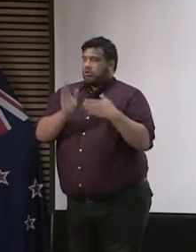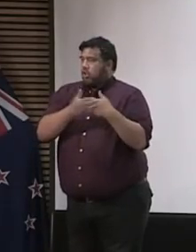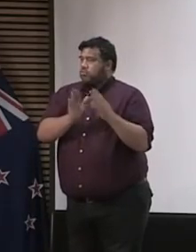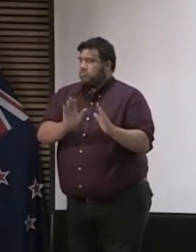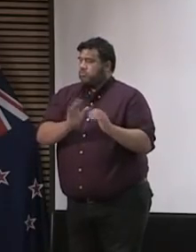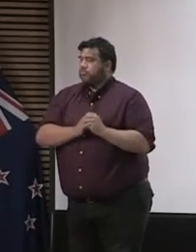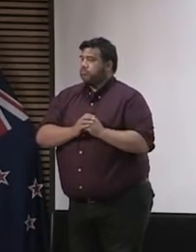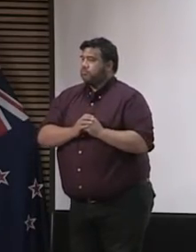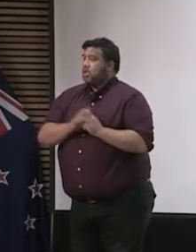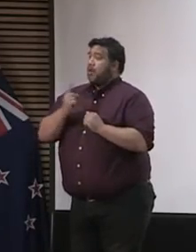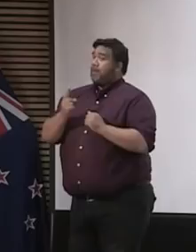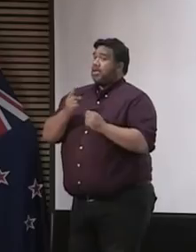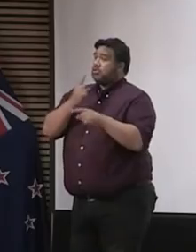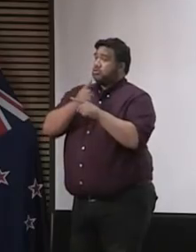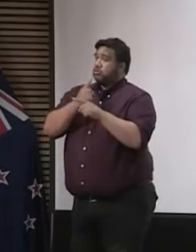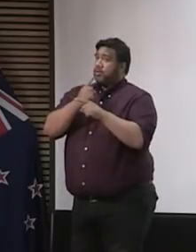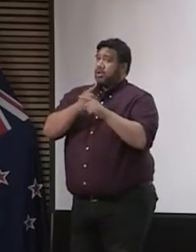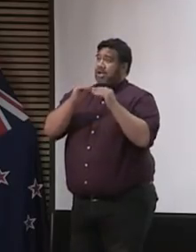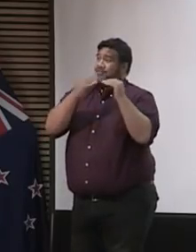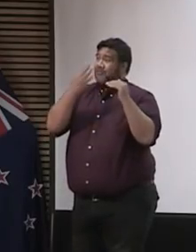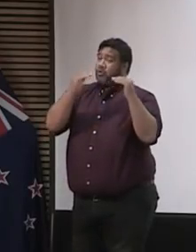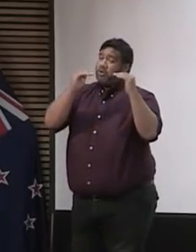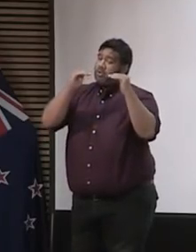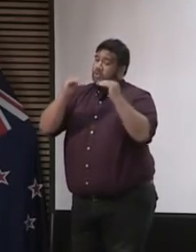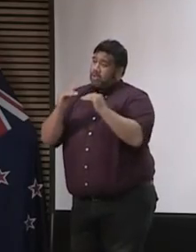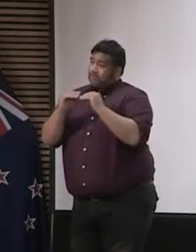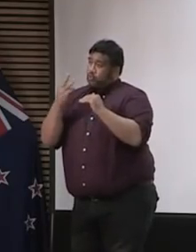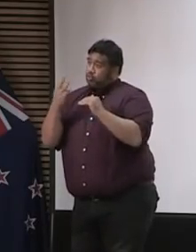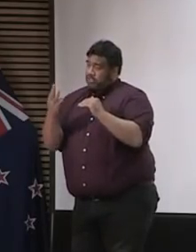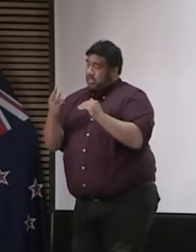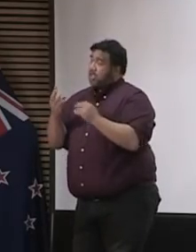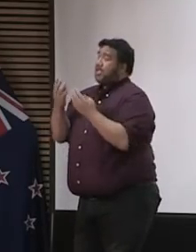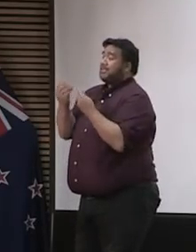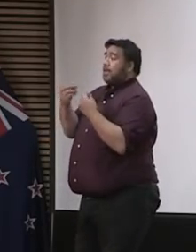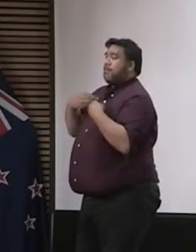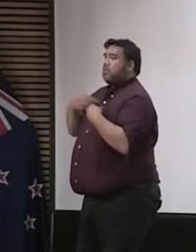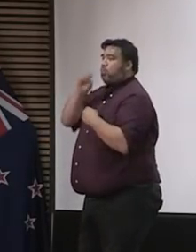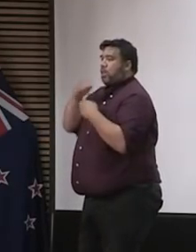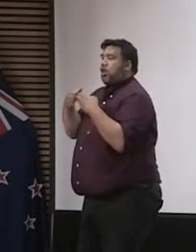alert level 3 carefully over coming days to prepare their workplaces andt he amended order